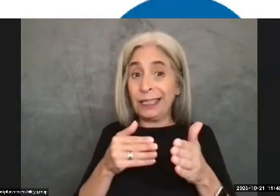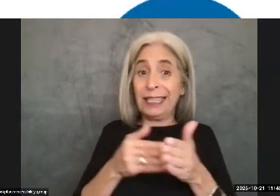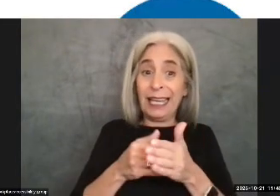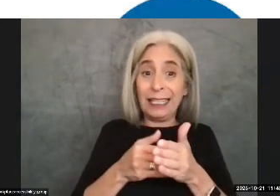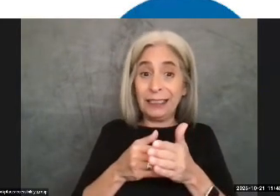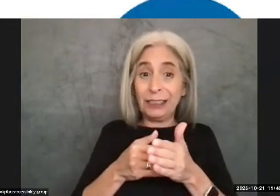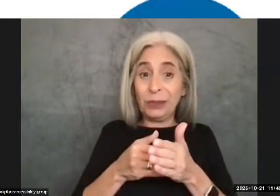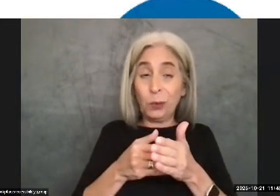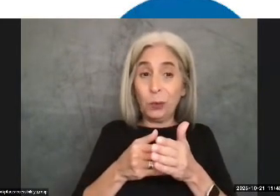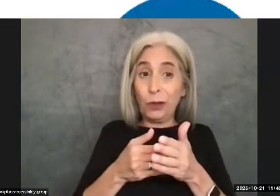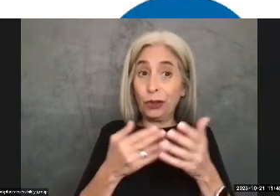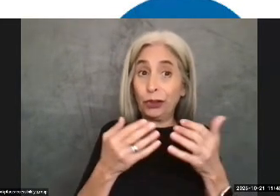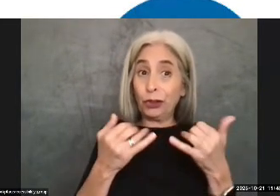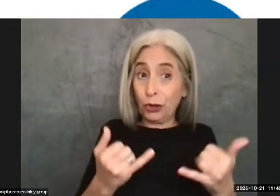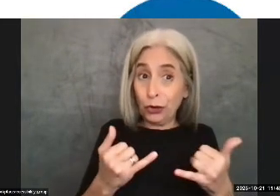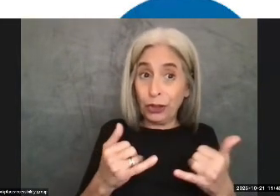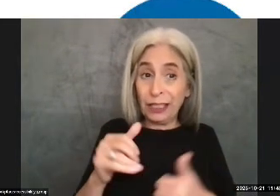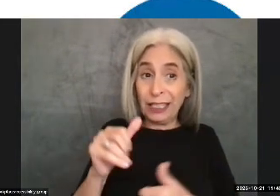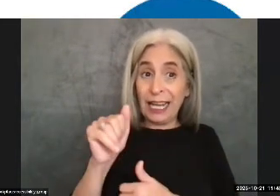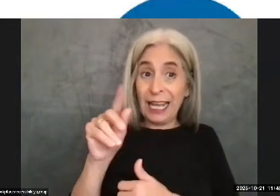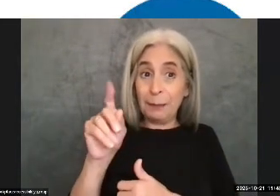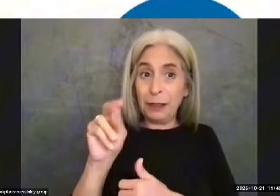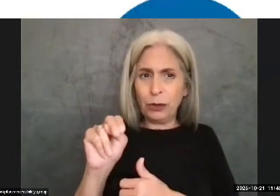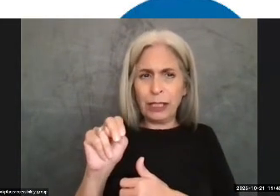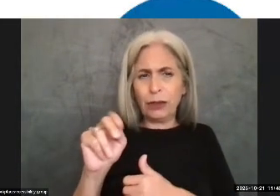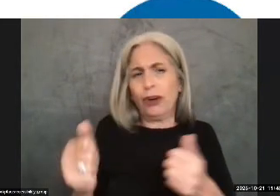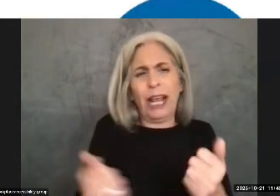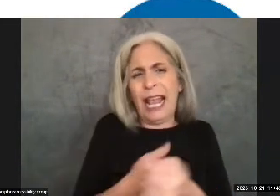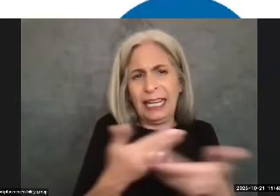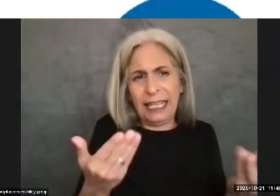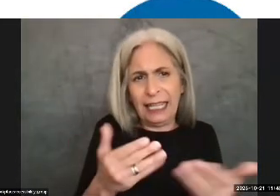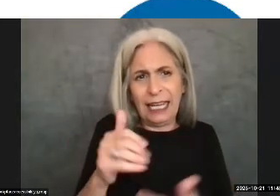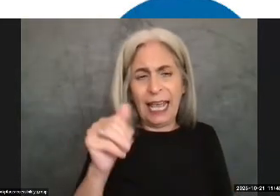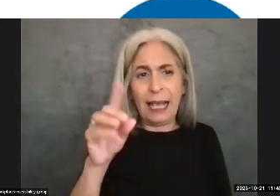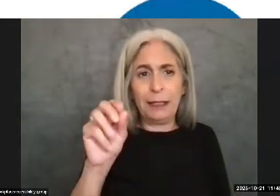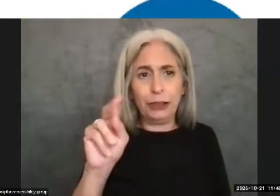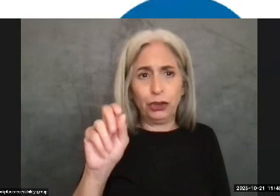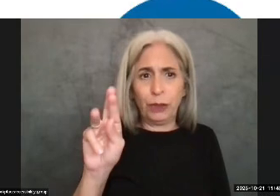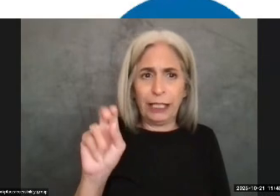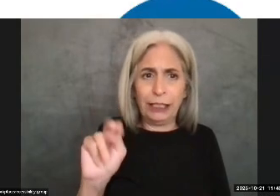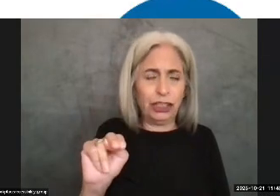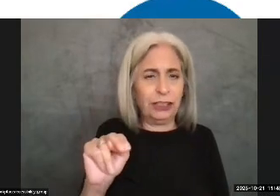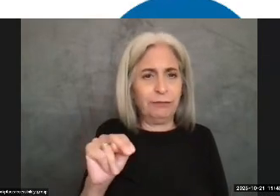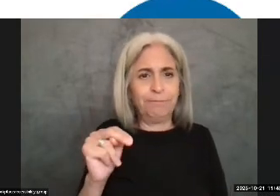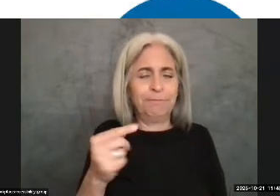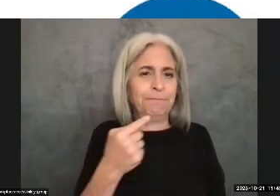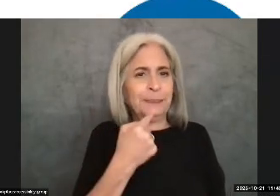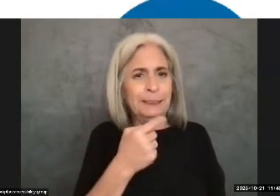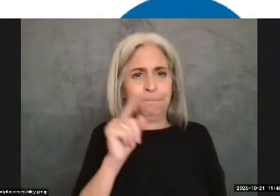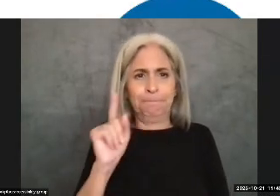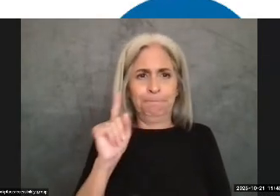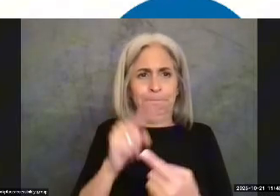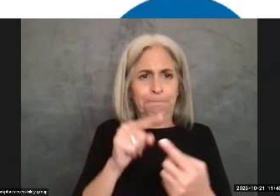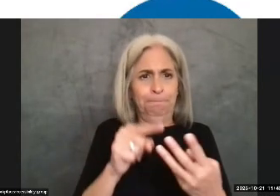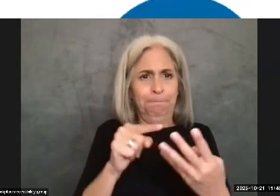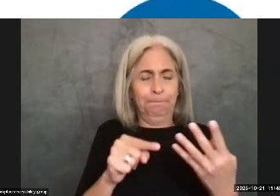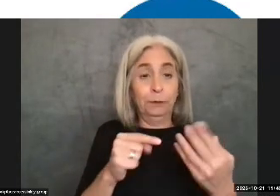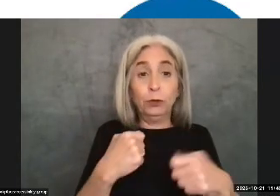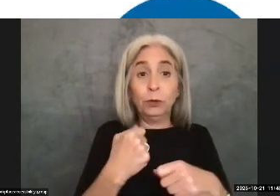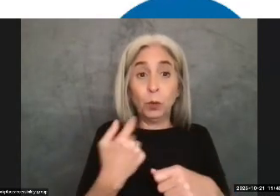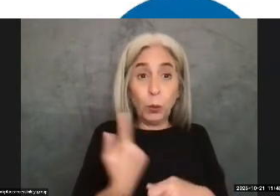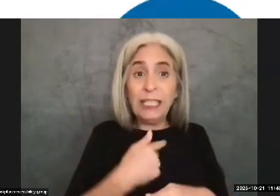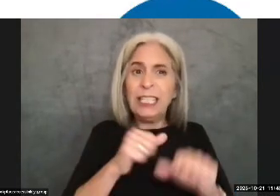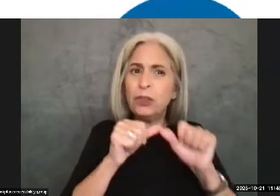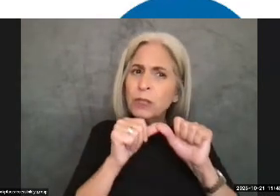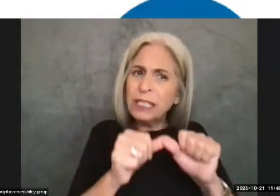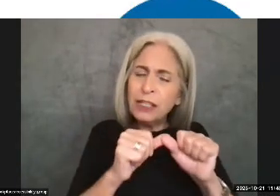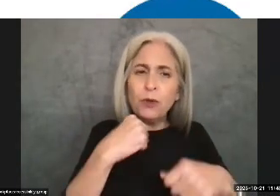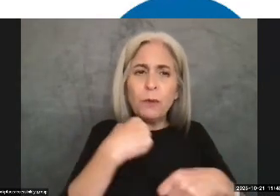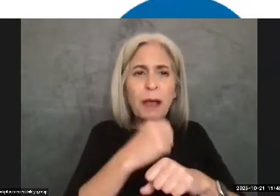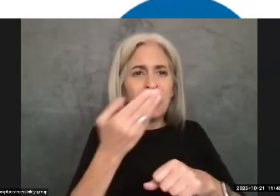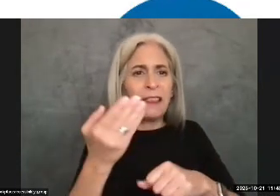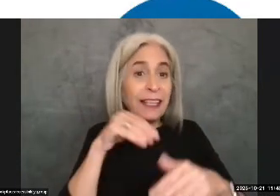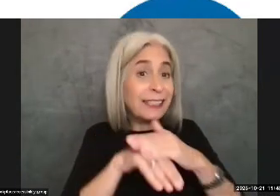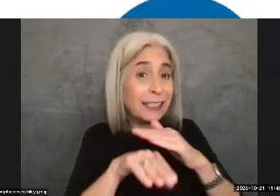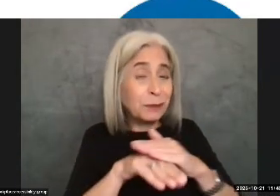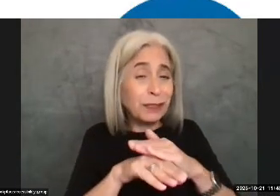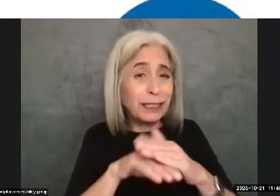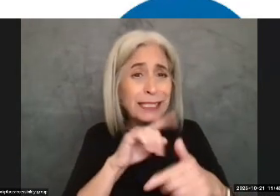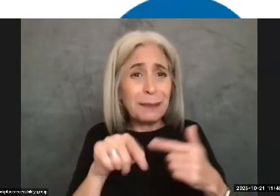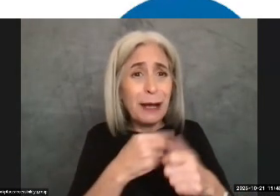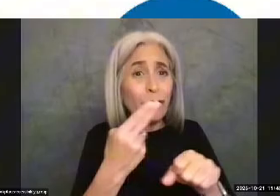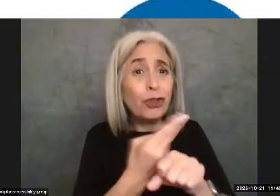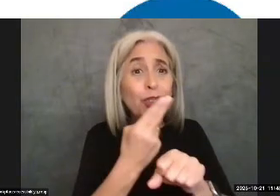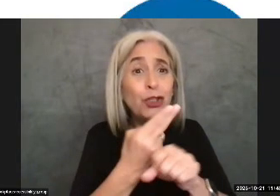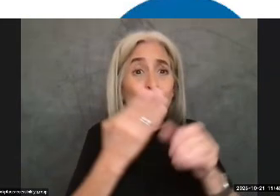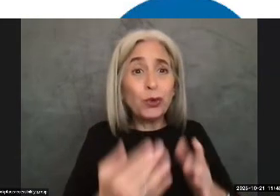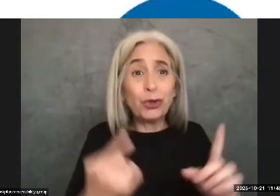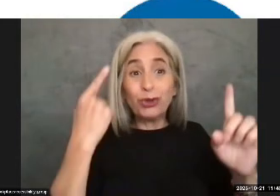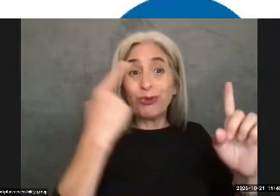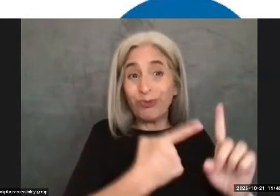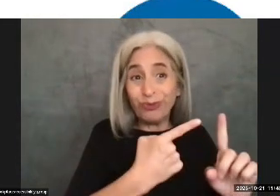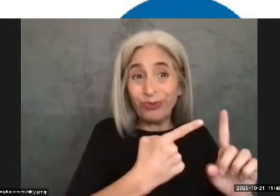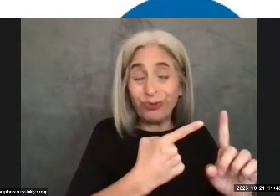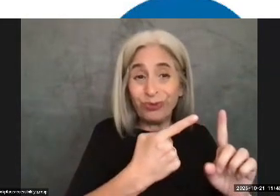Kathleen DeForest: going against what the current administration, or any administration, is laying down and, you know, continuing to make things accessible, then that would be my recommendation. I think it's all about the users.